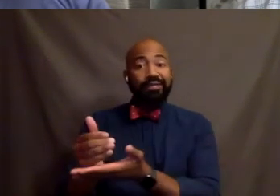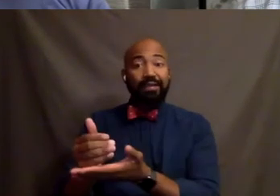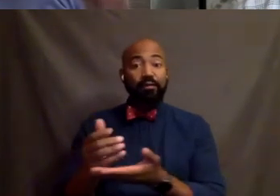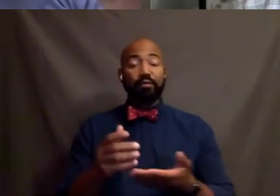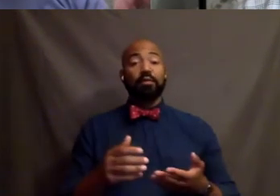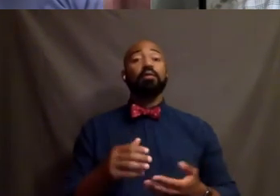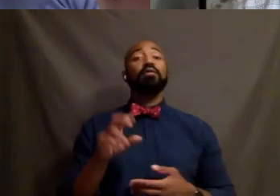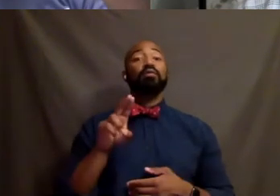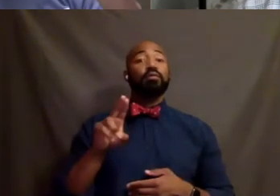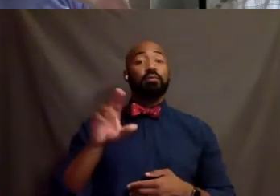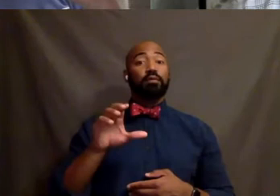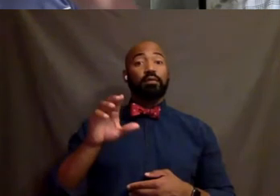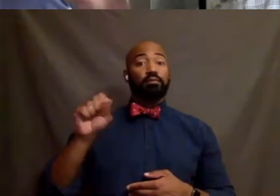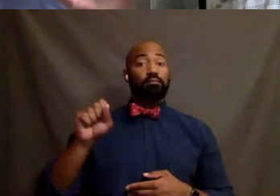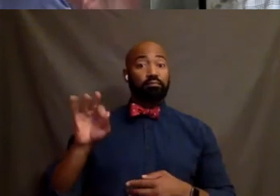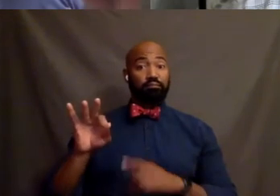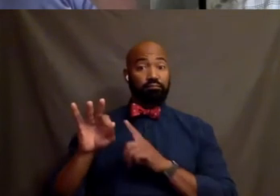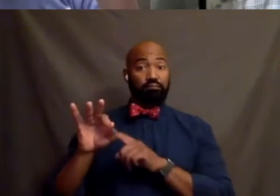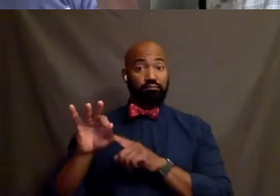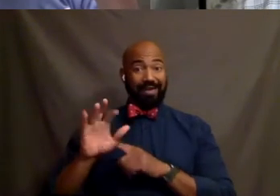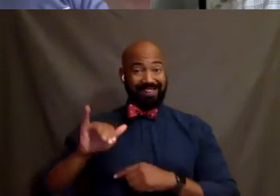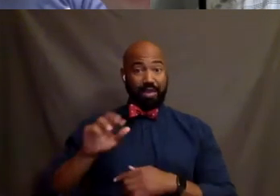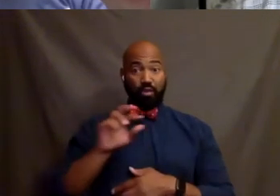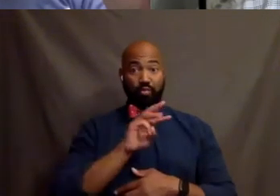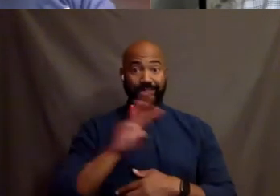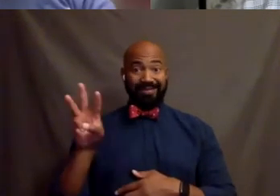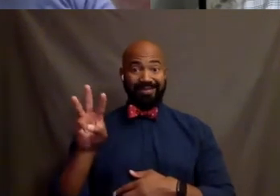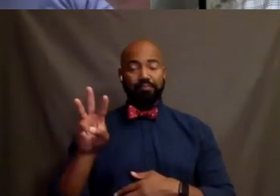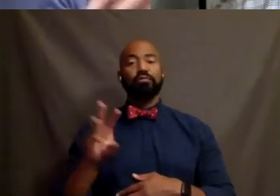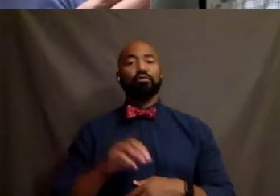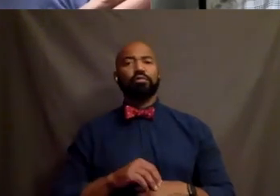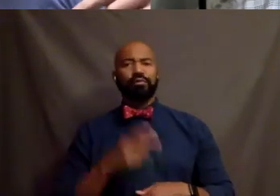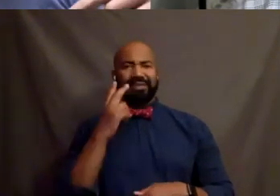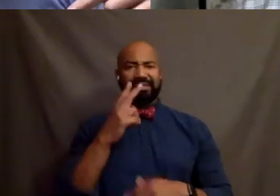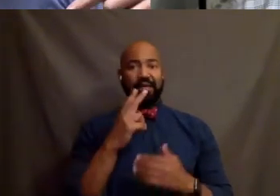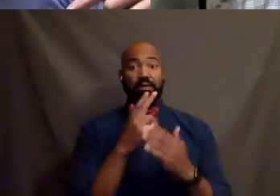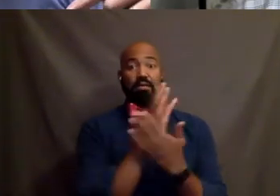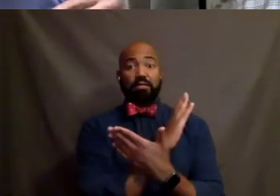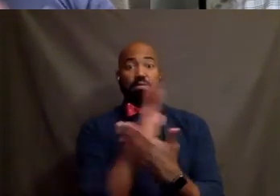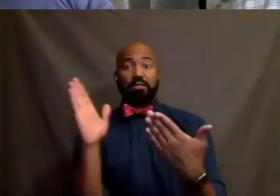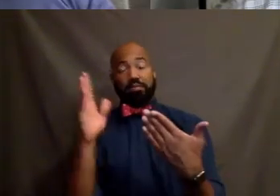when you look at that website and you'll look at masculinizing or feminizing therapy,